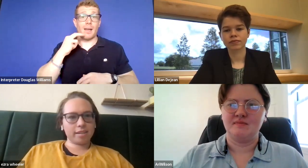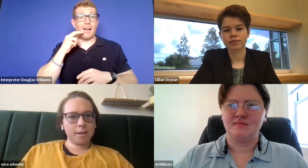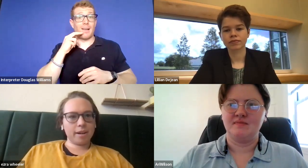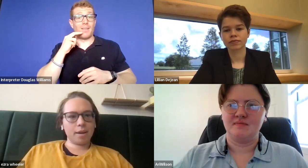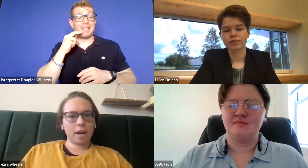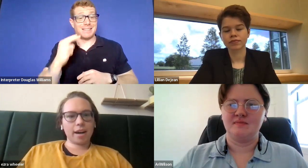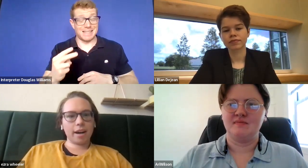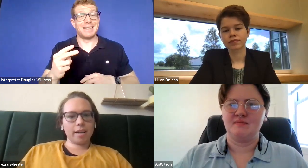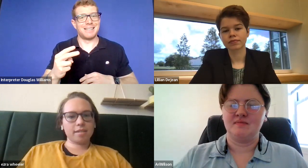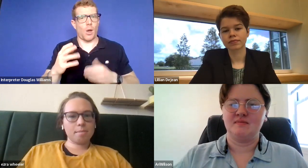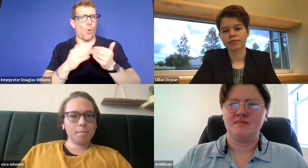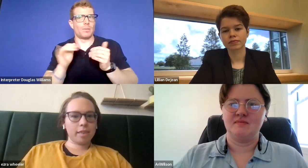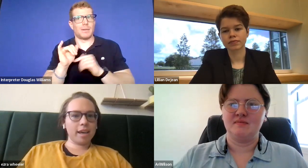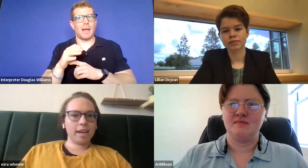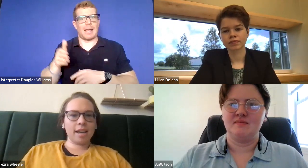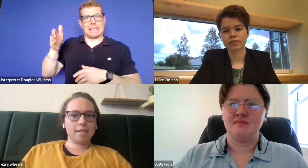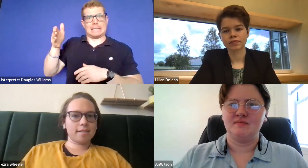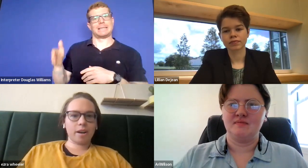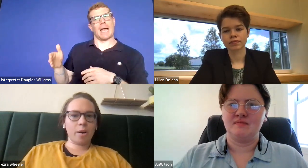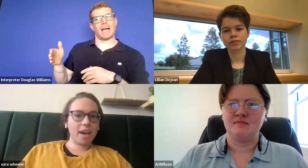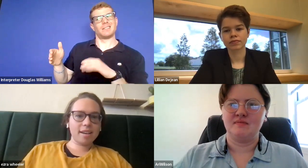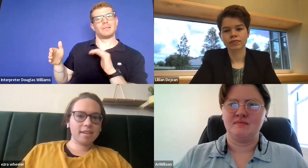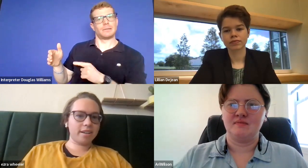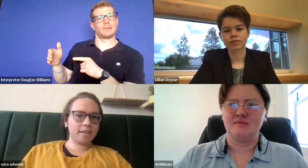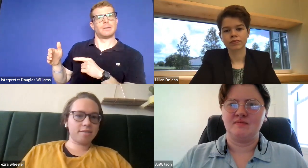illness community where some people think it's okay to call yourself disabled.